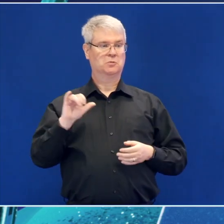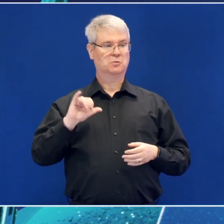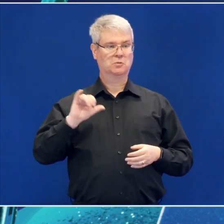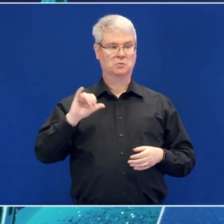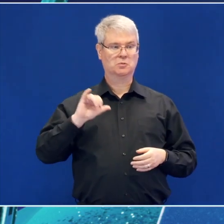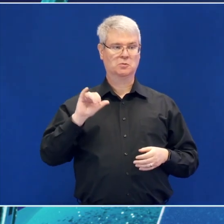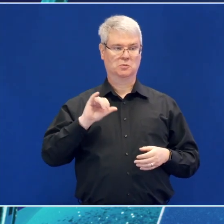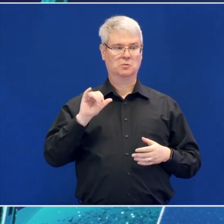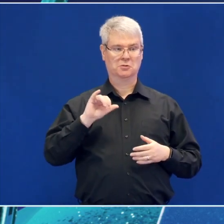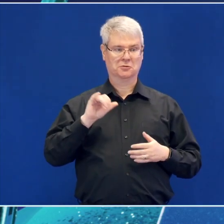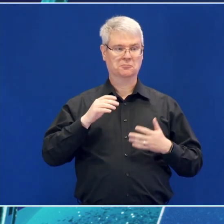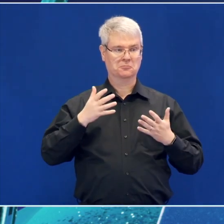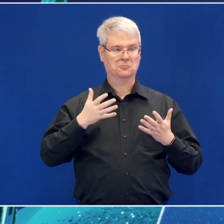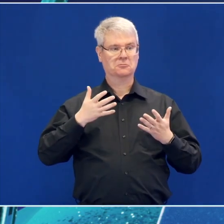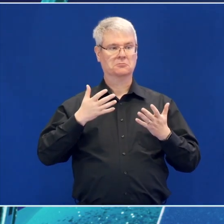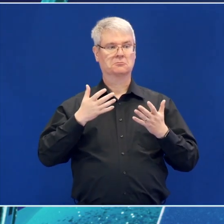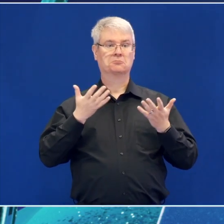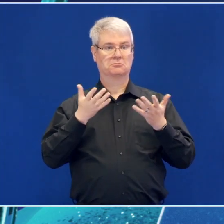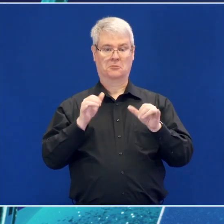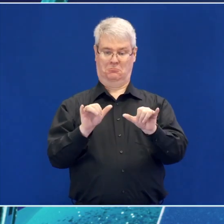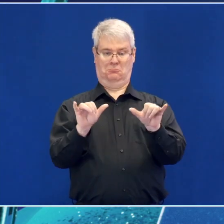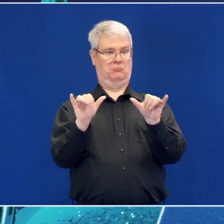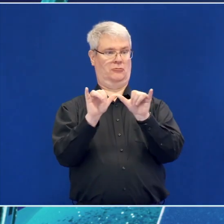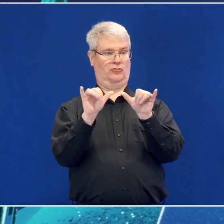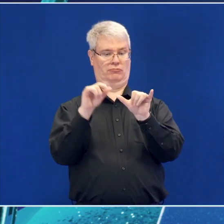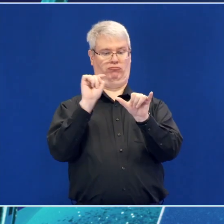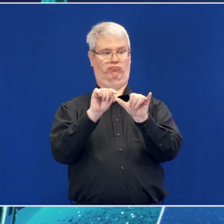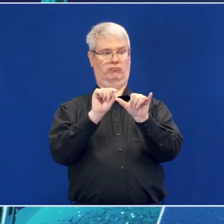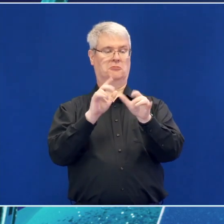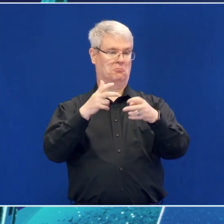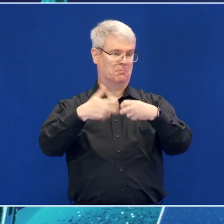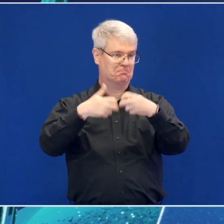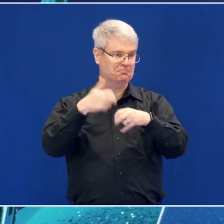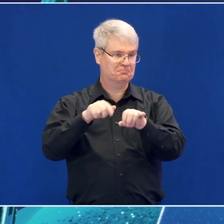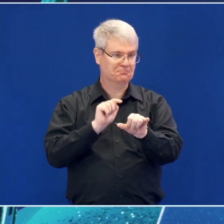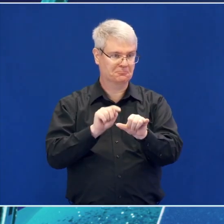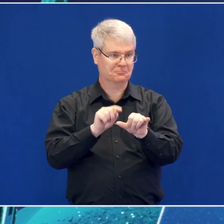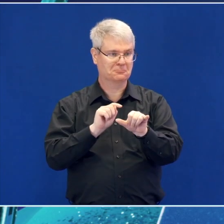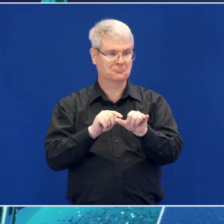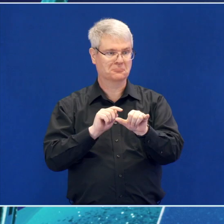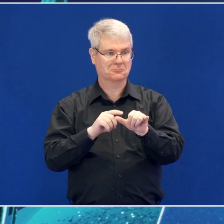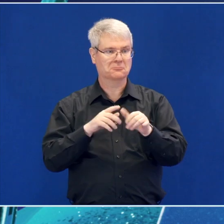because a lot of the automated tools that we're seeing actually